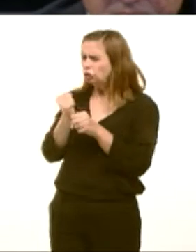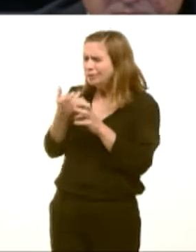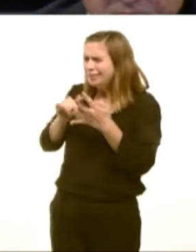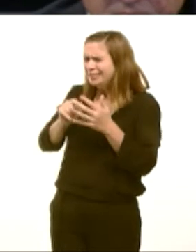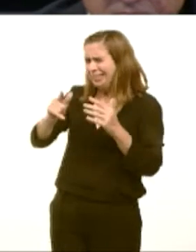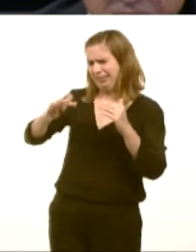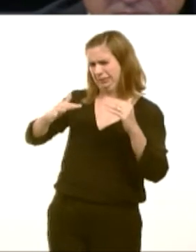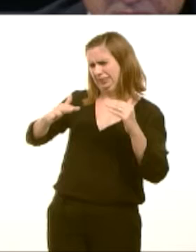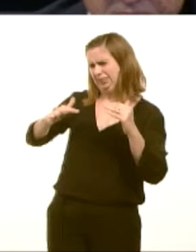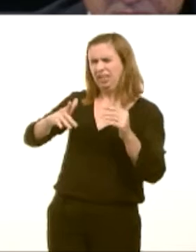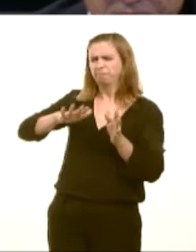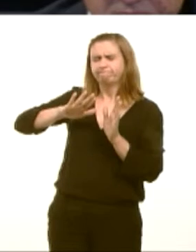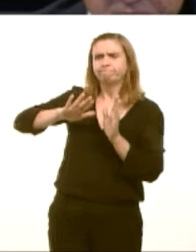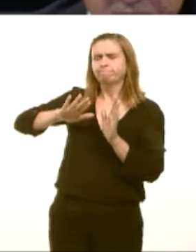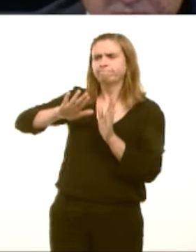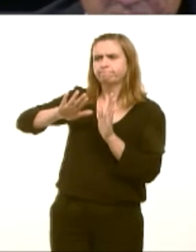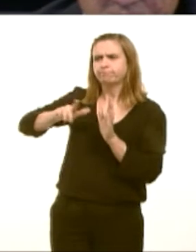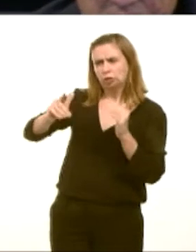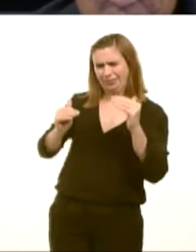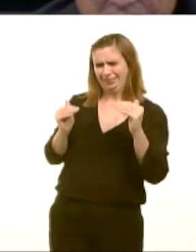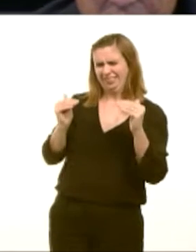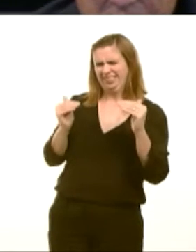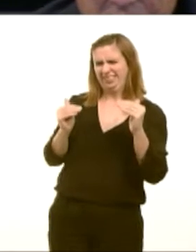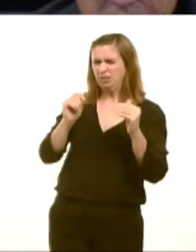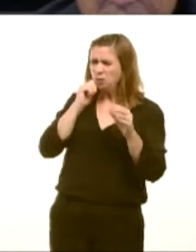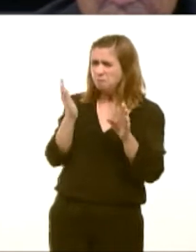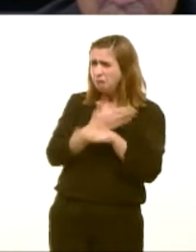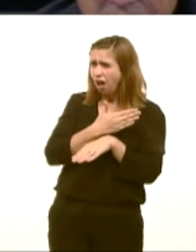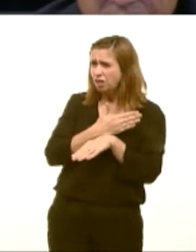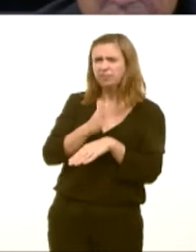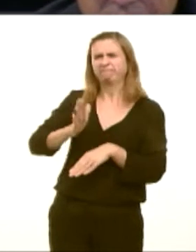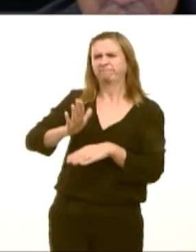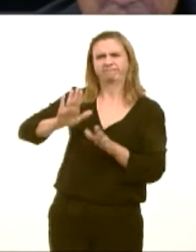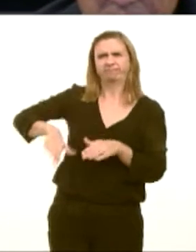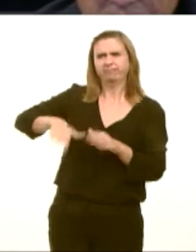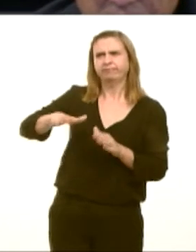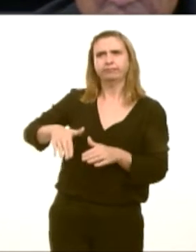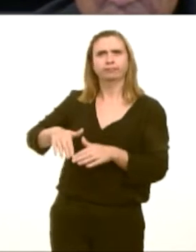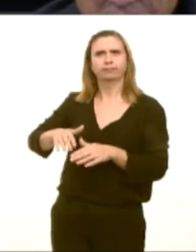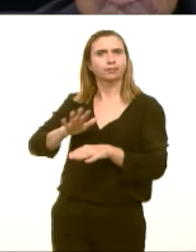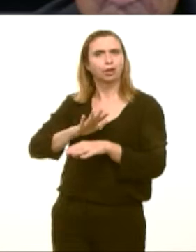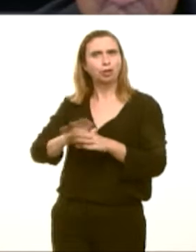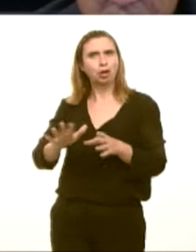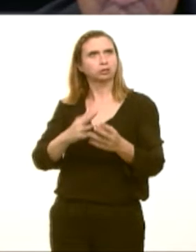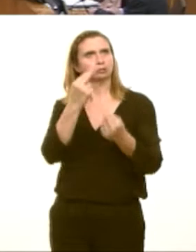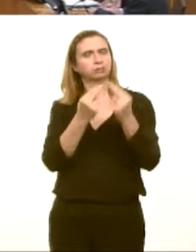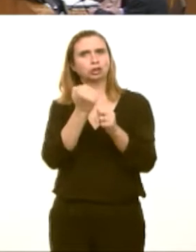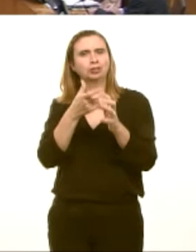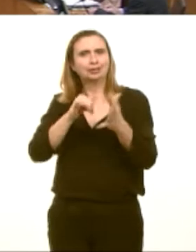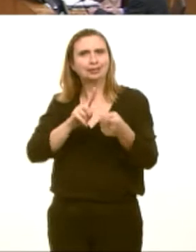In fact, 70 per cent of those pupils who were not entered for science GCSEs were eligible for free school meals.